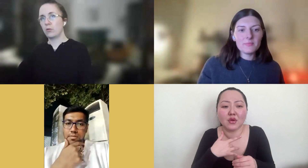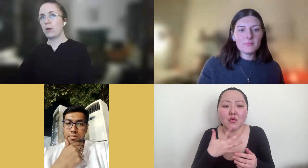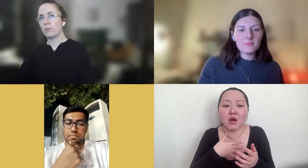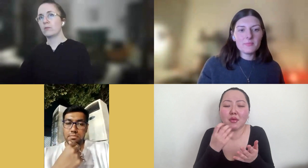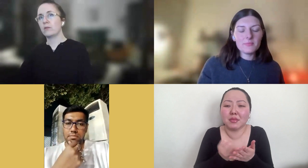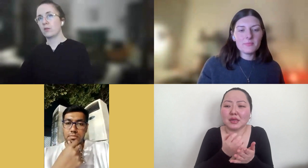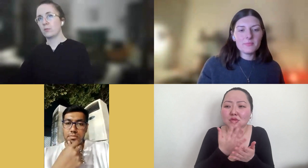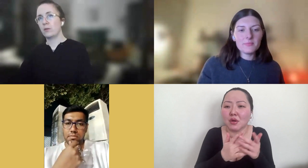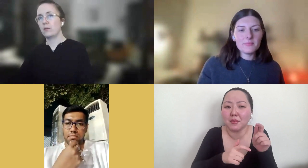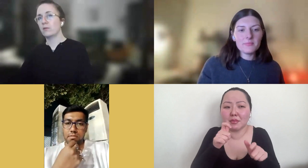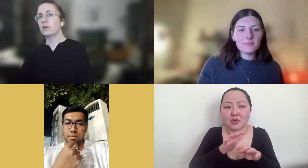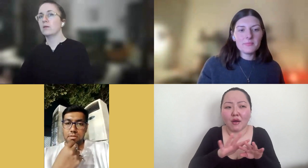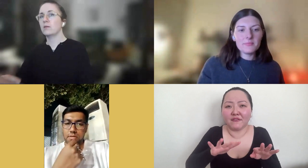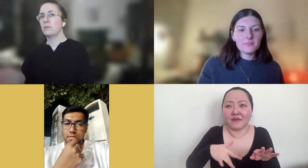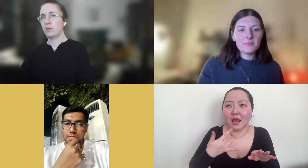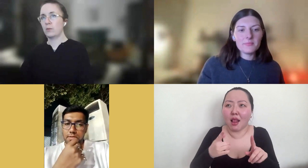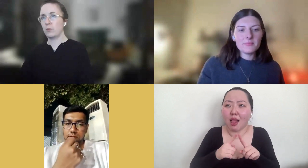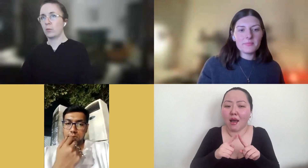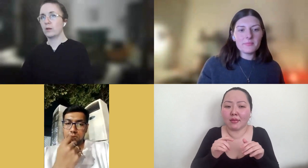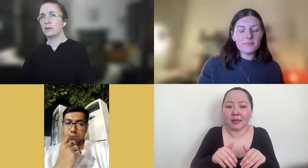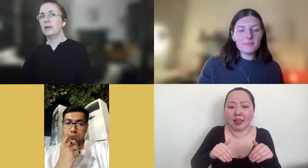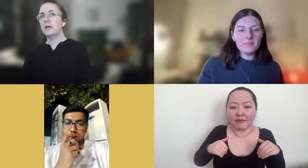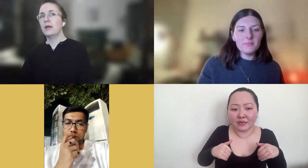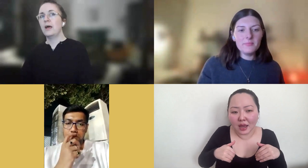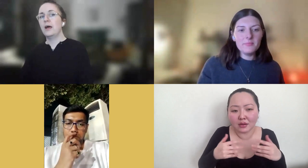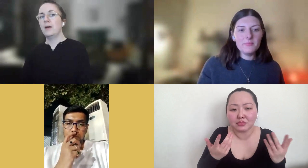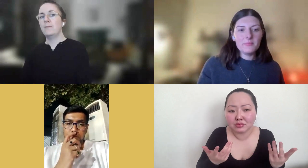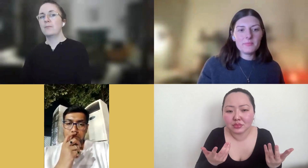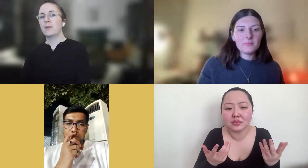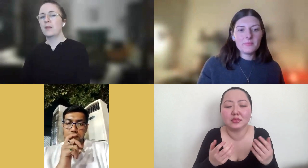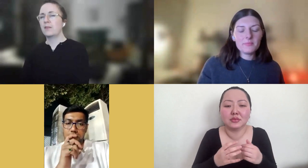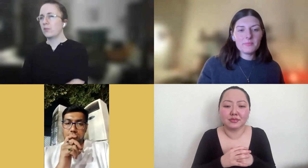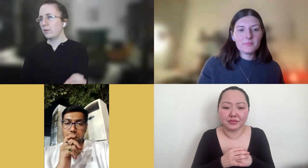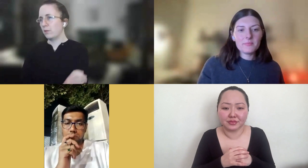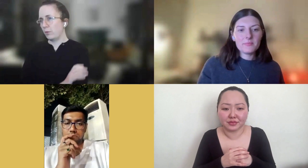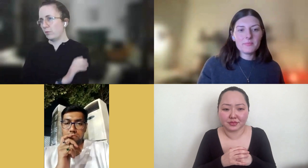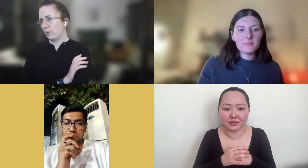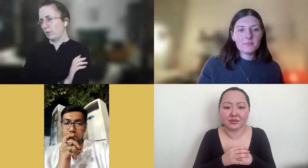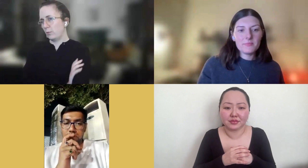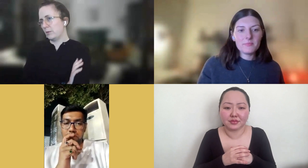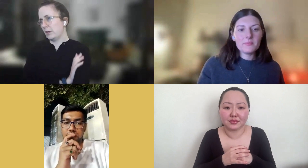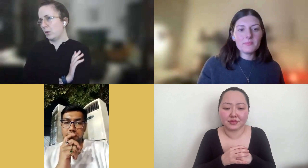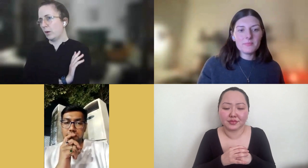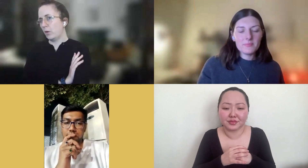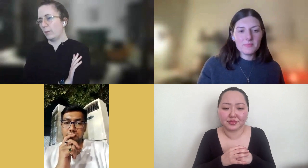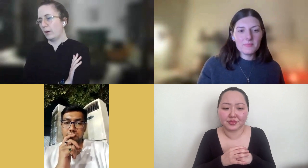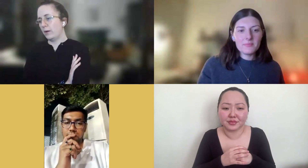throughout the museum as well. I think that is something that we have been thinking a lot about.